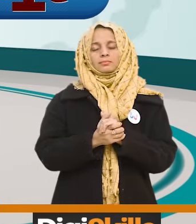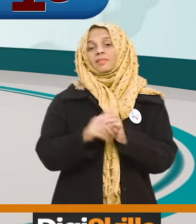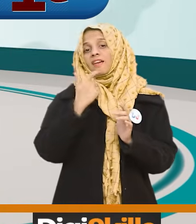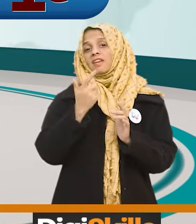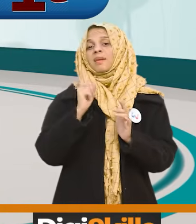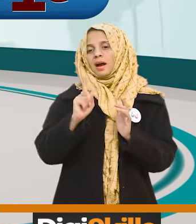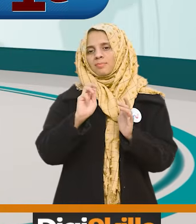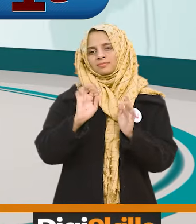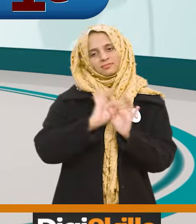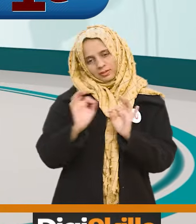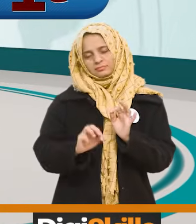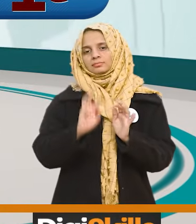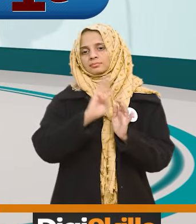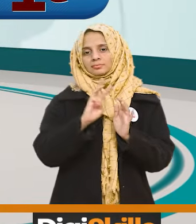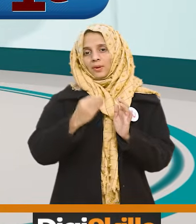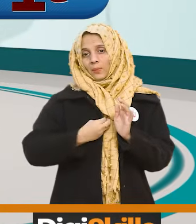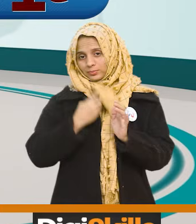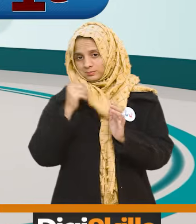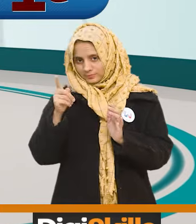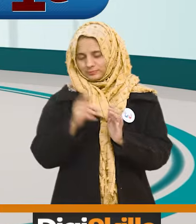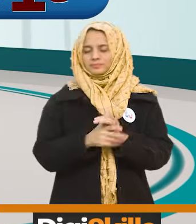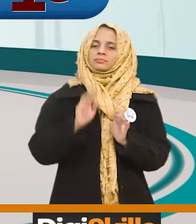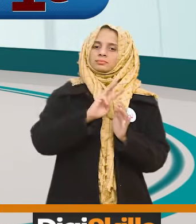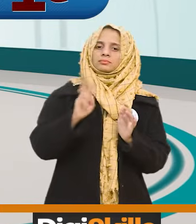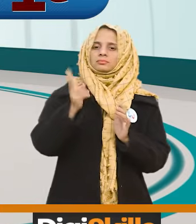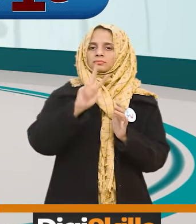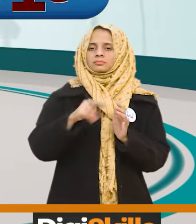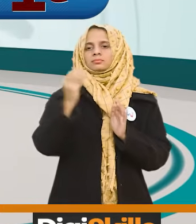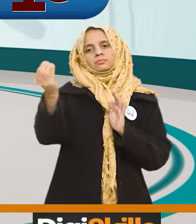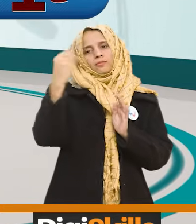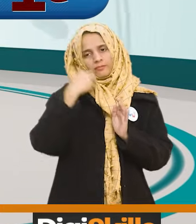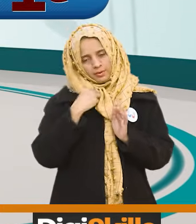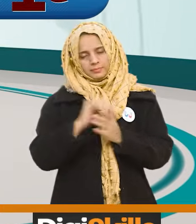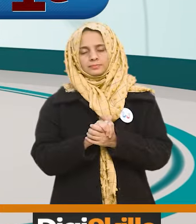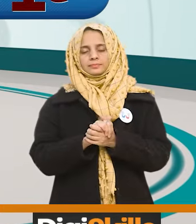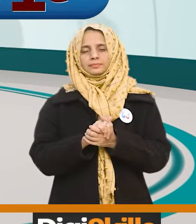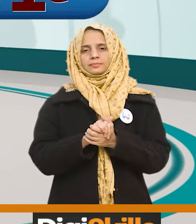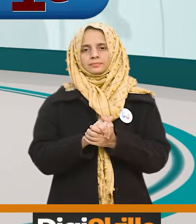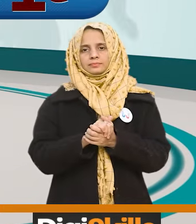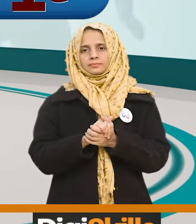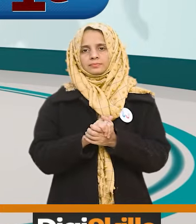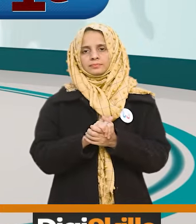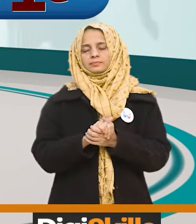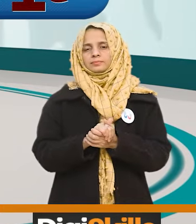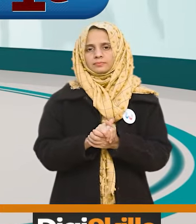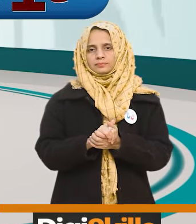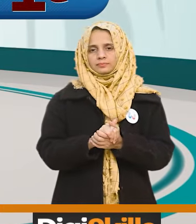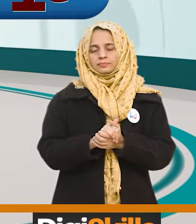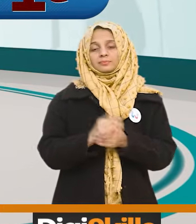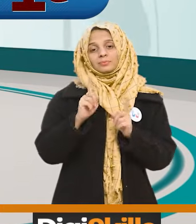If the first catch is approved, the client is happy. He can release a 33% payment that will hit my account from the escrow.